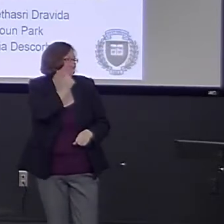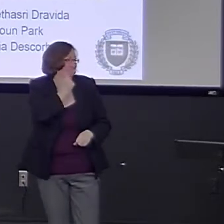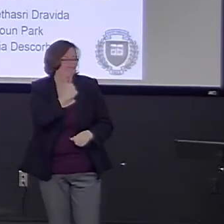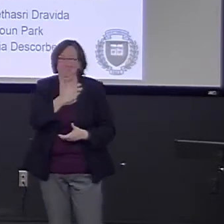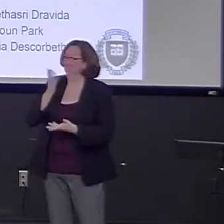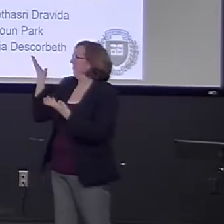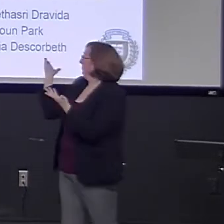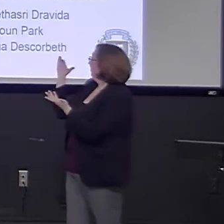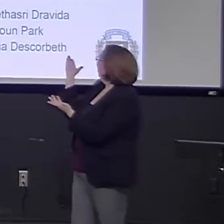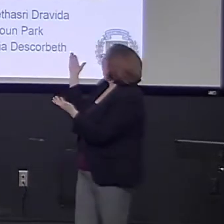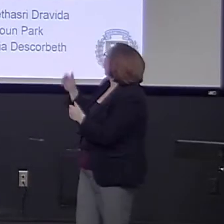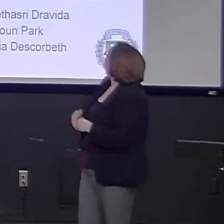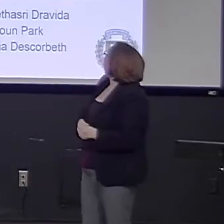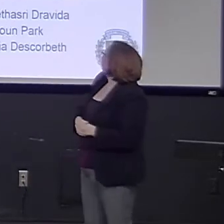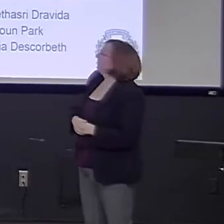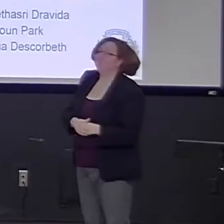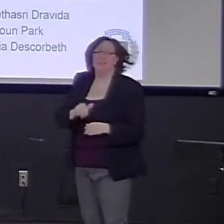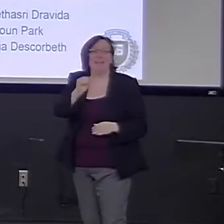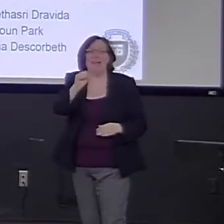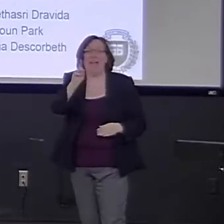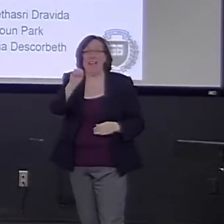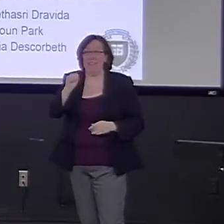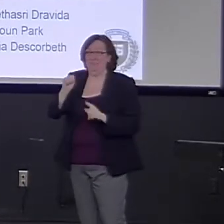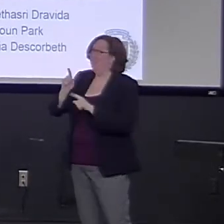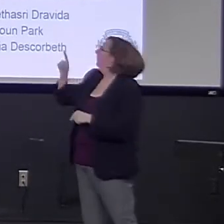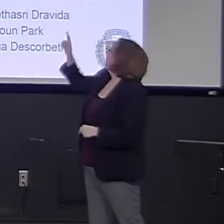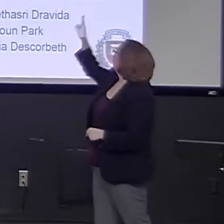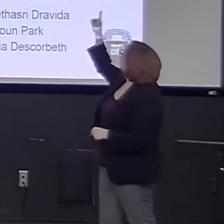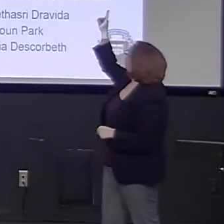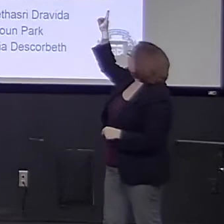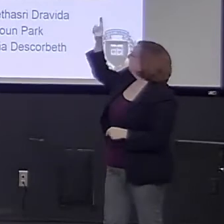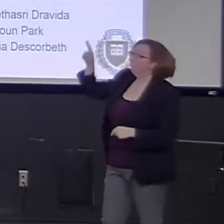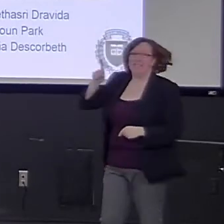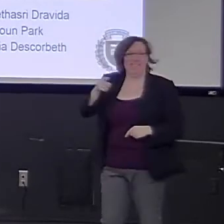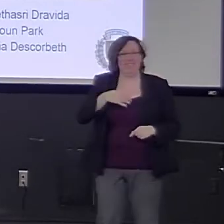Adam is telling everybody what to do, and the truth of the matter is, he is a research scientist in my lab.